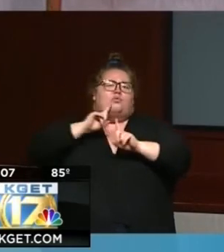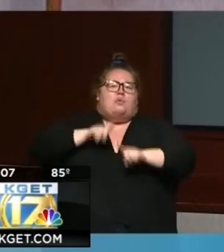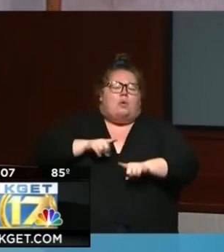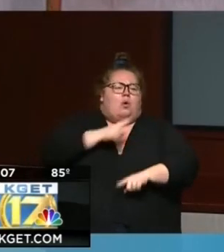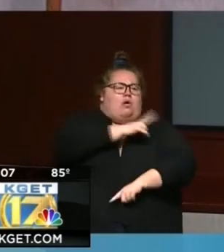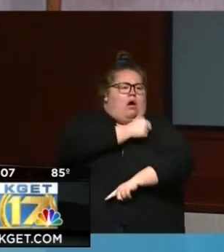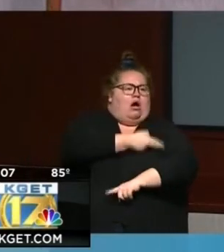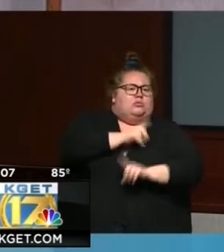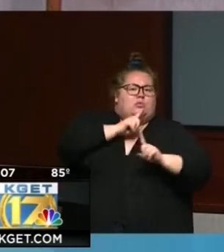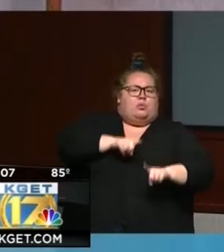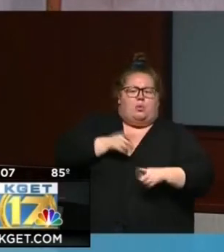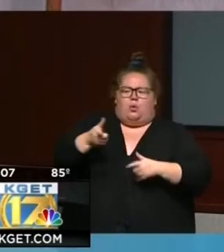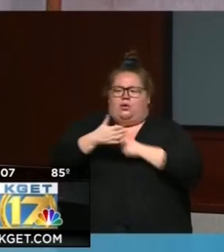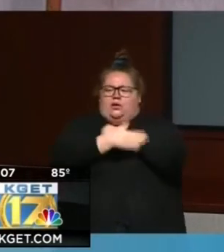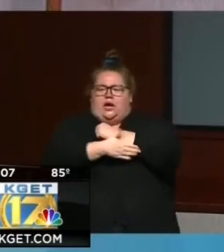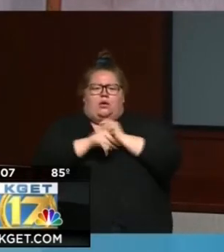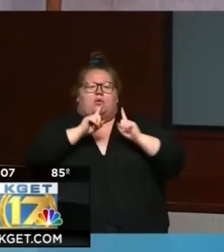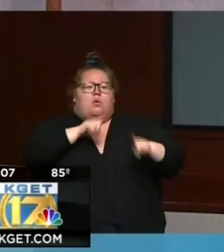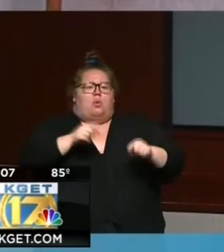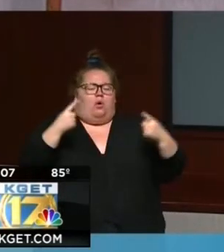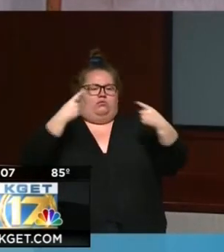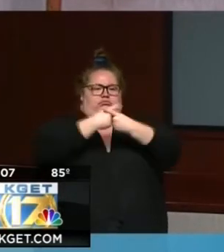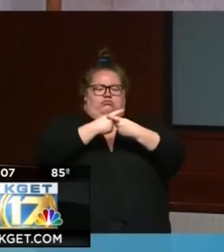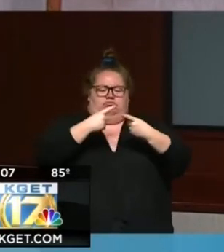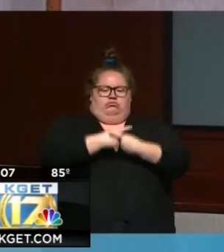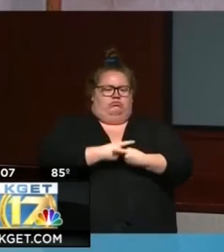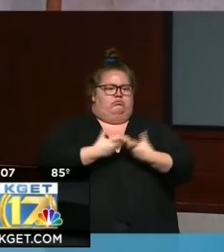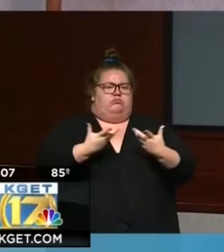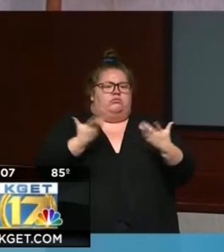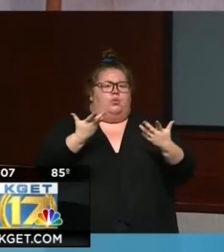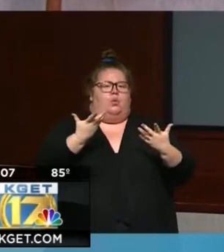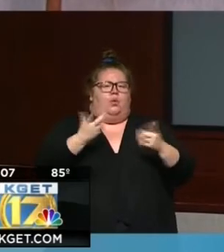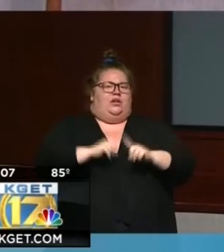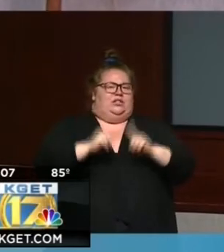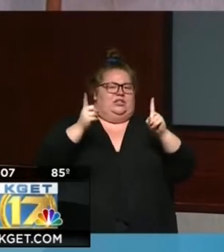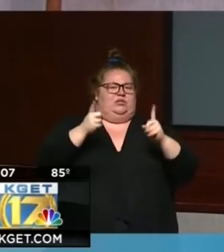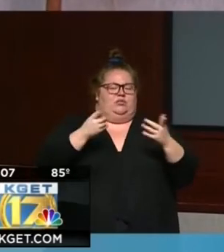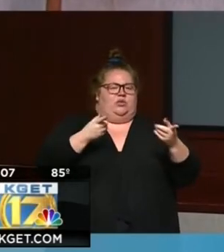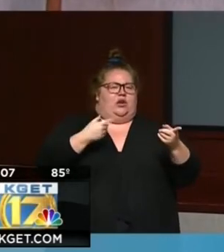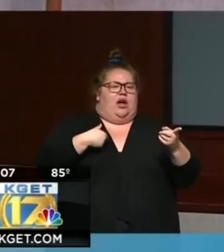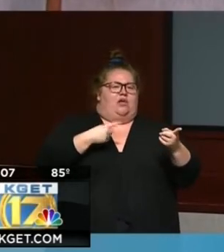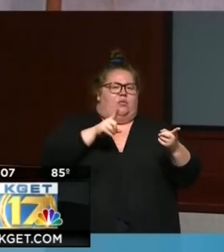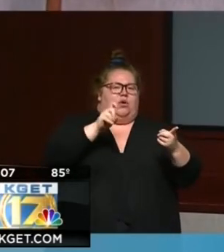FOLLOW-UP QUESTION. WHAT IS THE DISCREPANCY IN THE STATE RECORDING OF